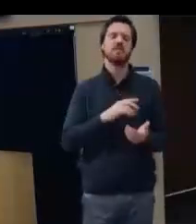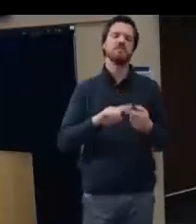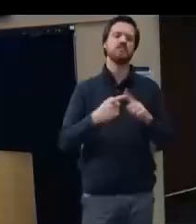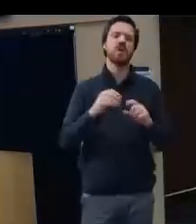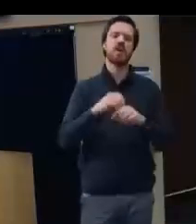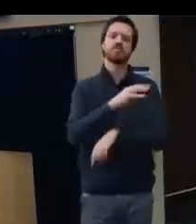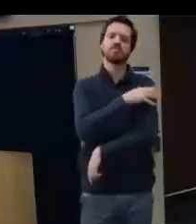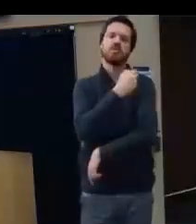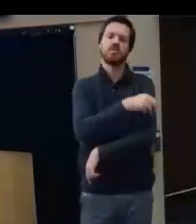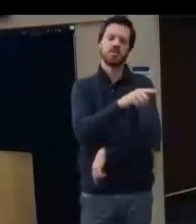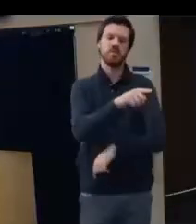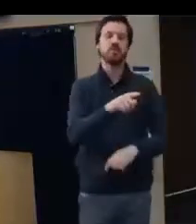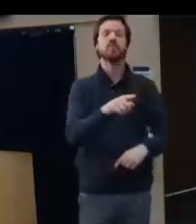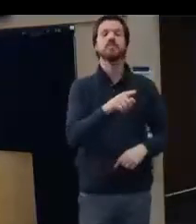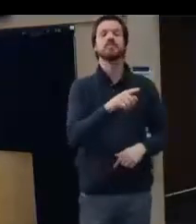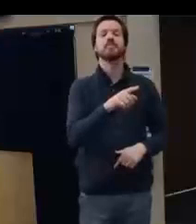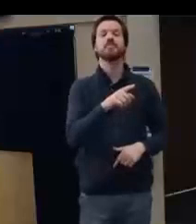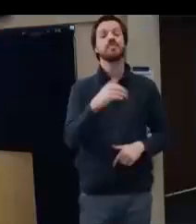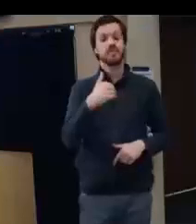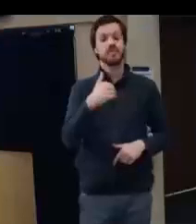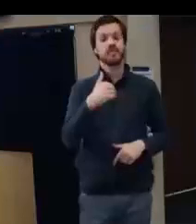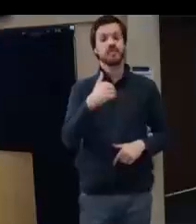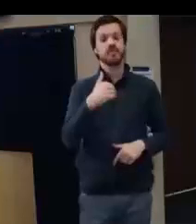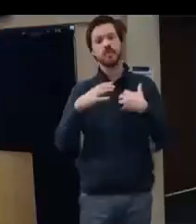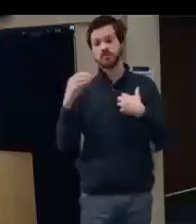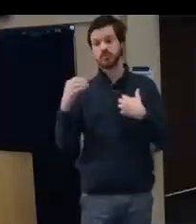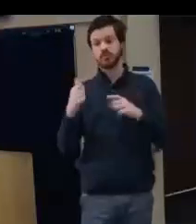interesting because she's a health psychologist and she also has congenital heart disease herself